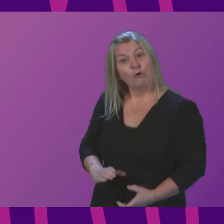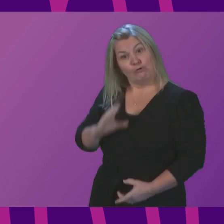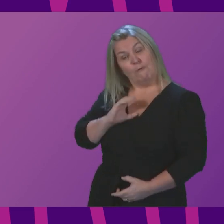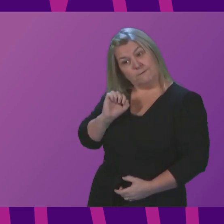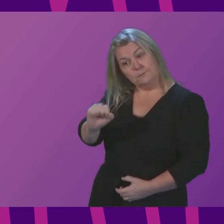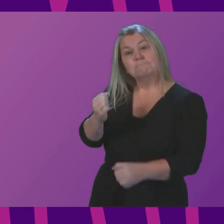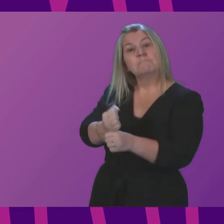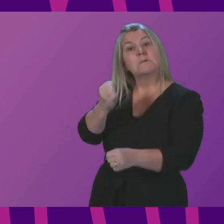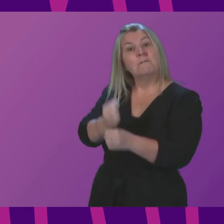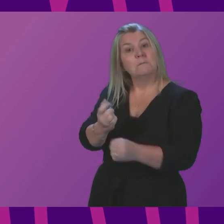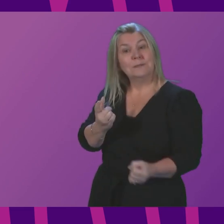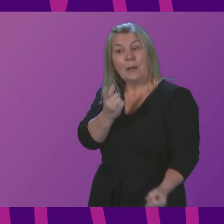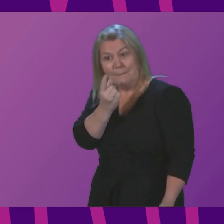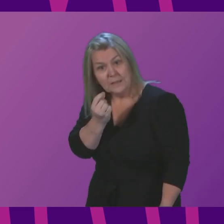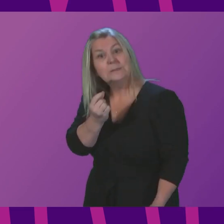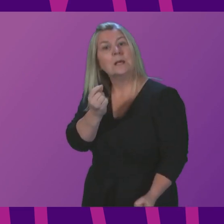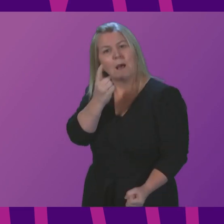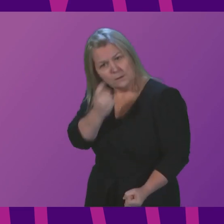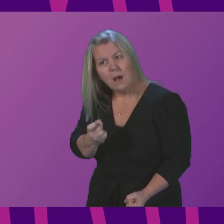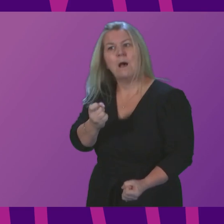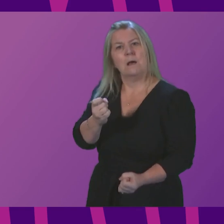to keep women across Scotland safe?